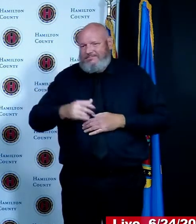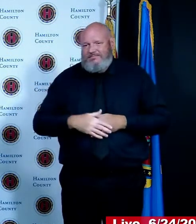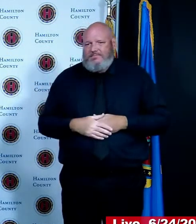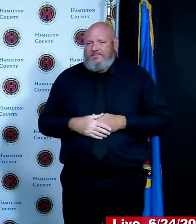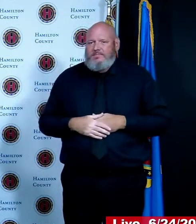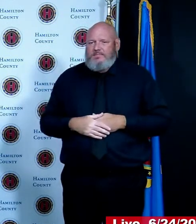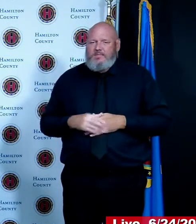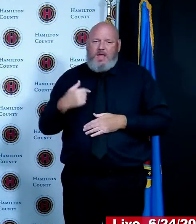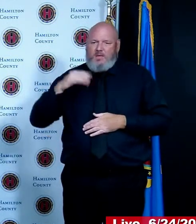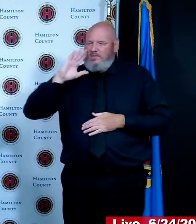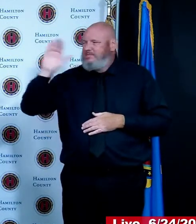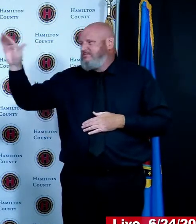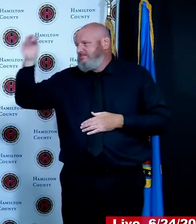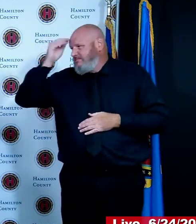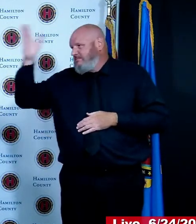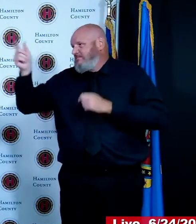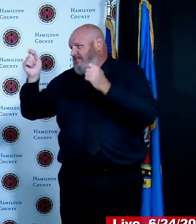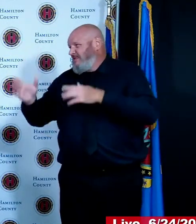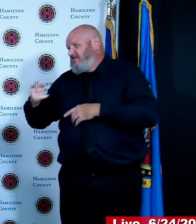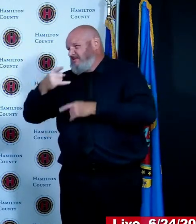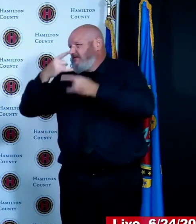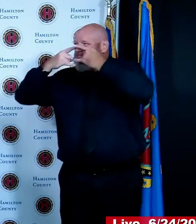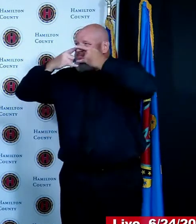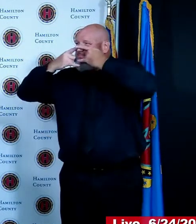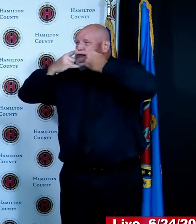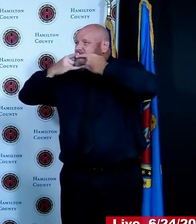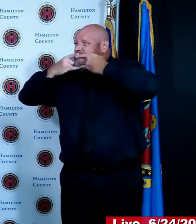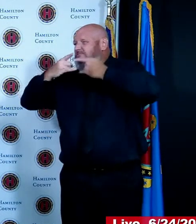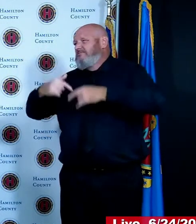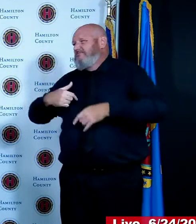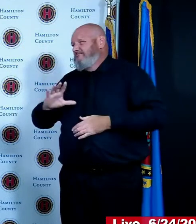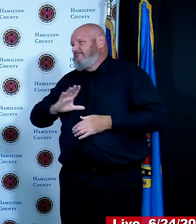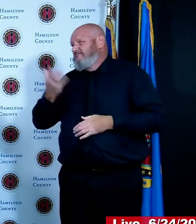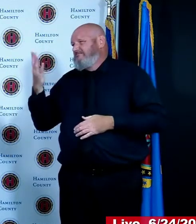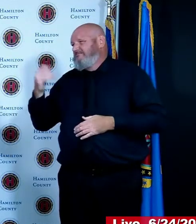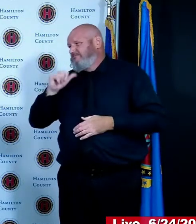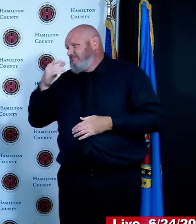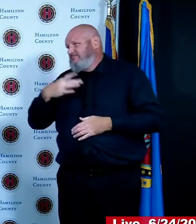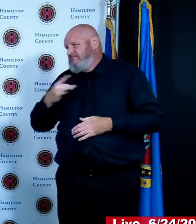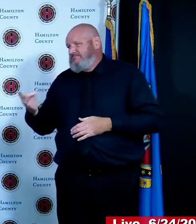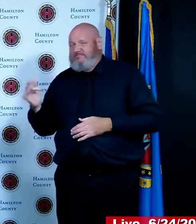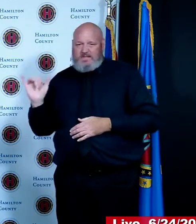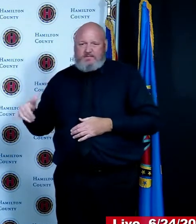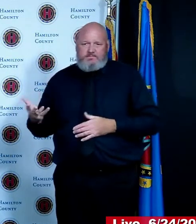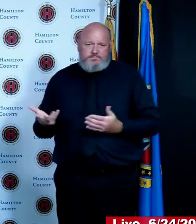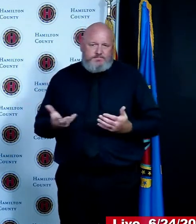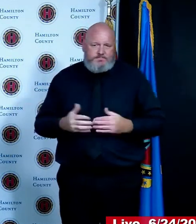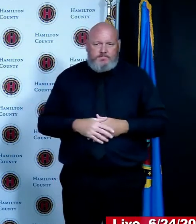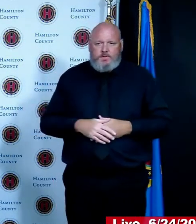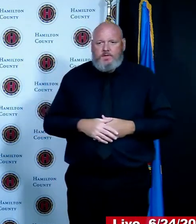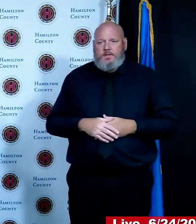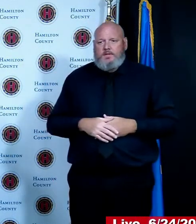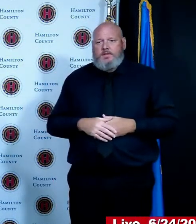decide to spend time with a couple other families and you're doing so carefully and safely I think that's appropriate but if if you're starting to clump